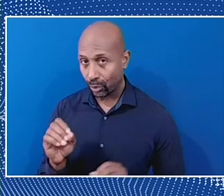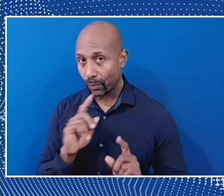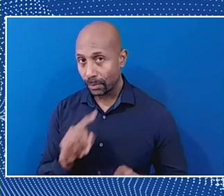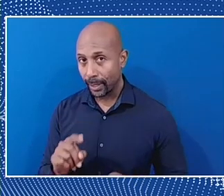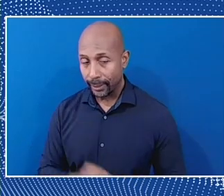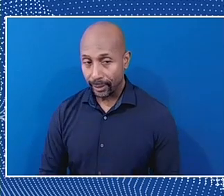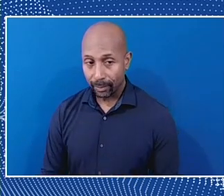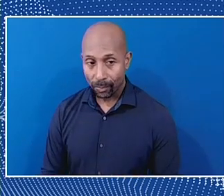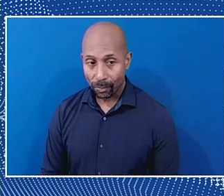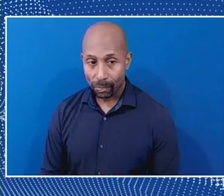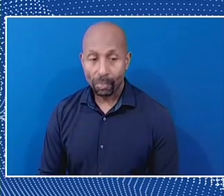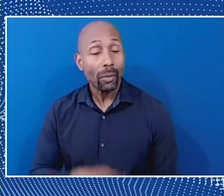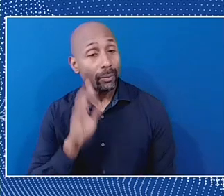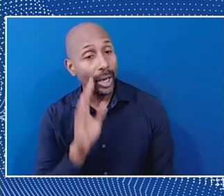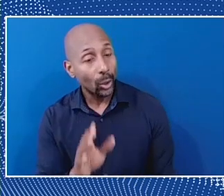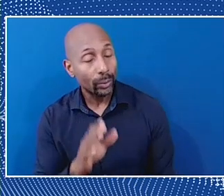Hello. Hello. My name is John Burkey.